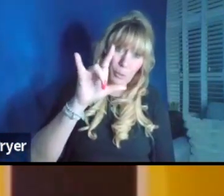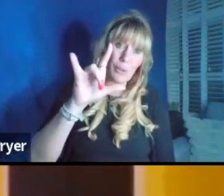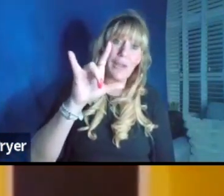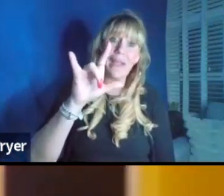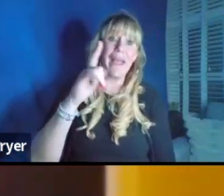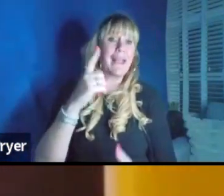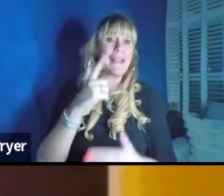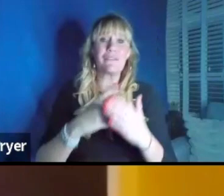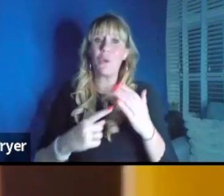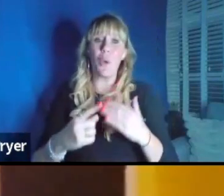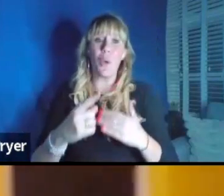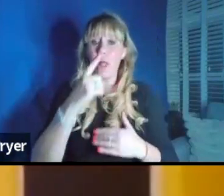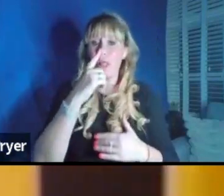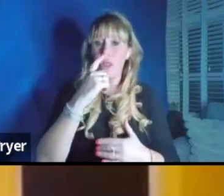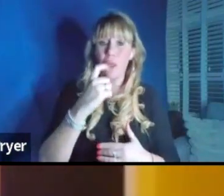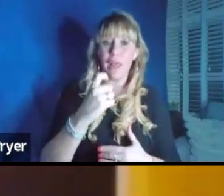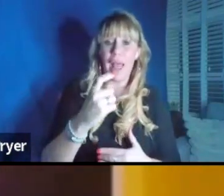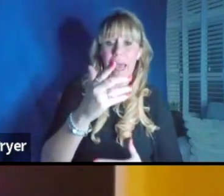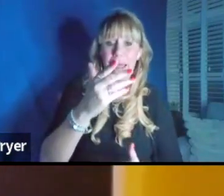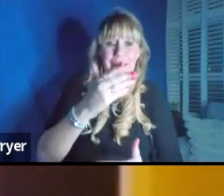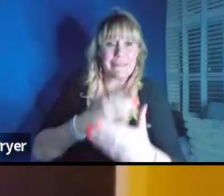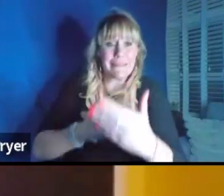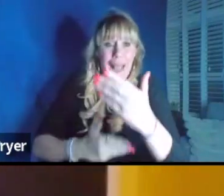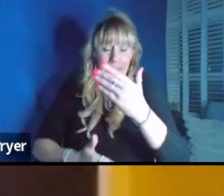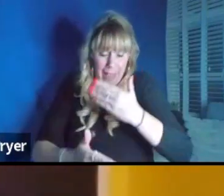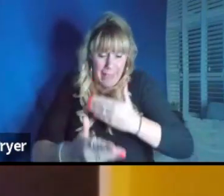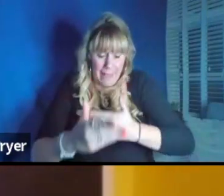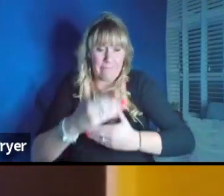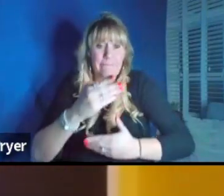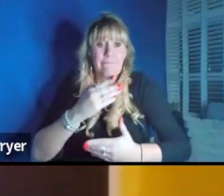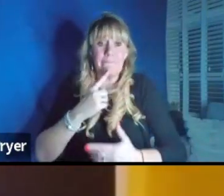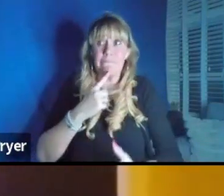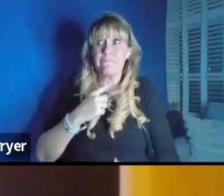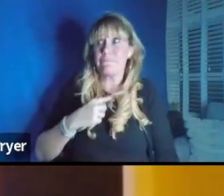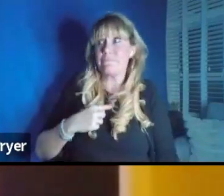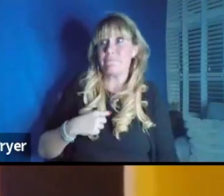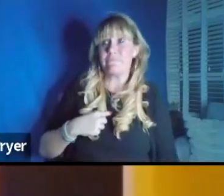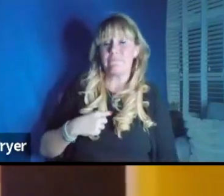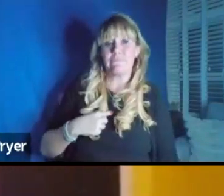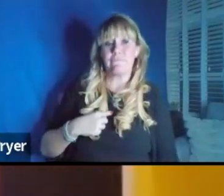I love you